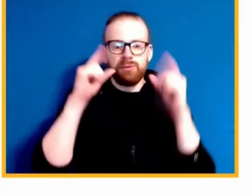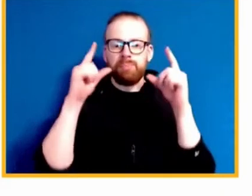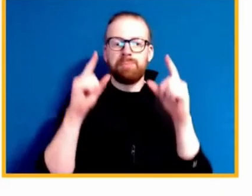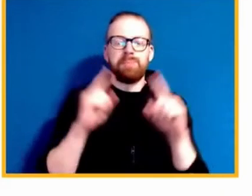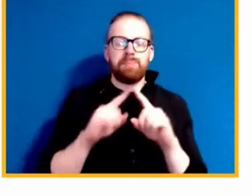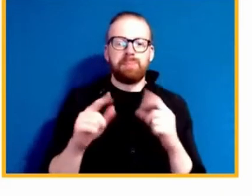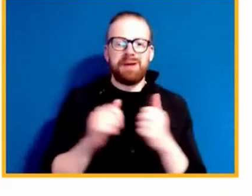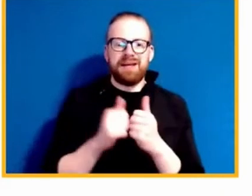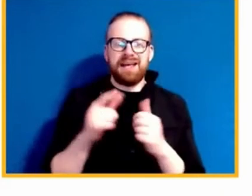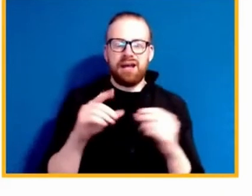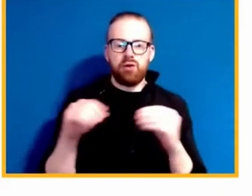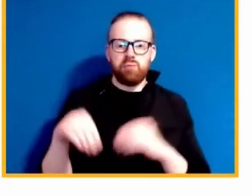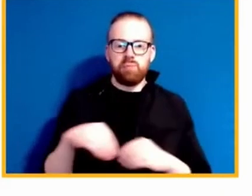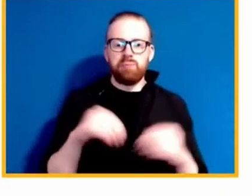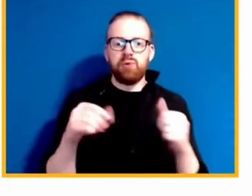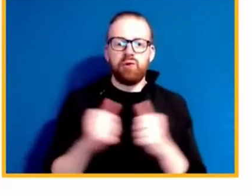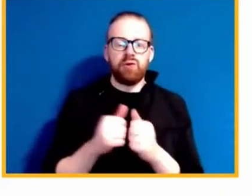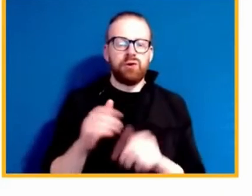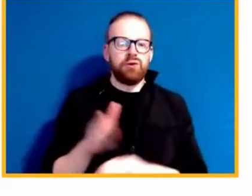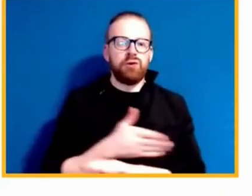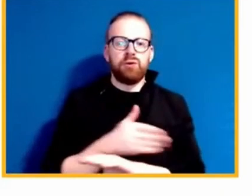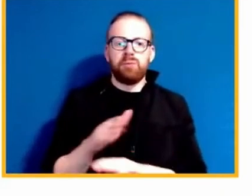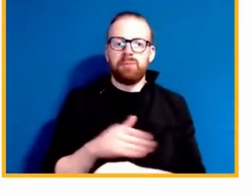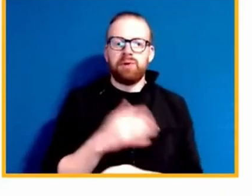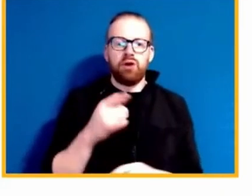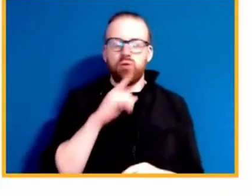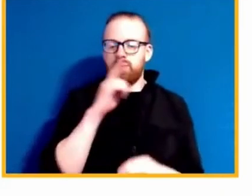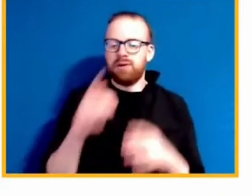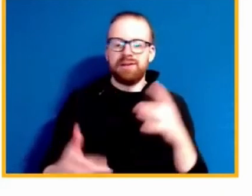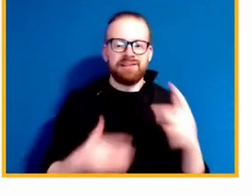the way that you move with your music is always very exciting and,